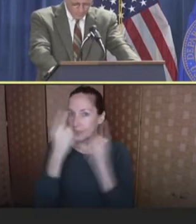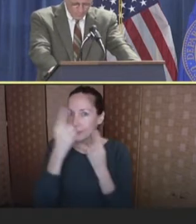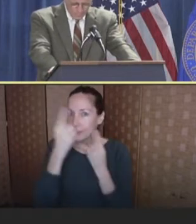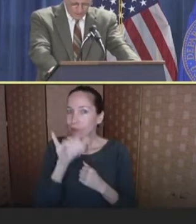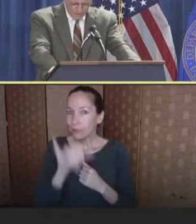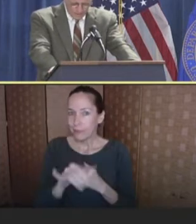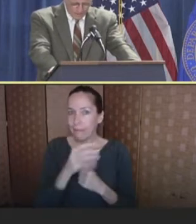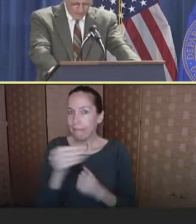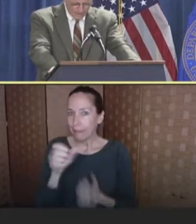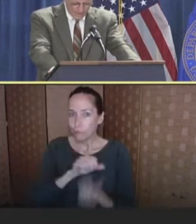addressed.